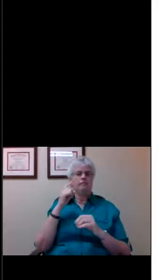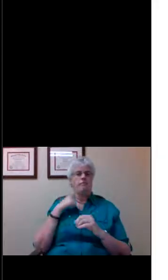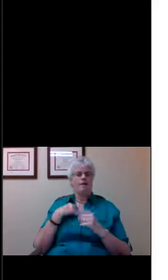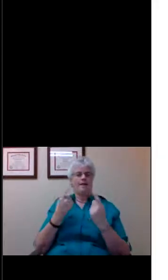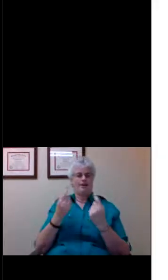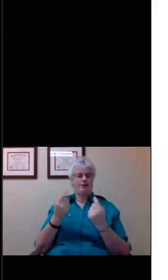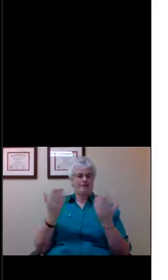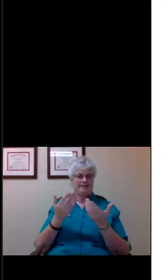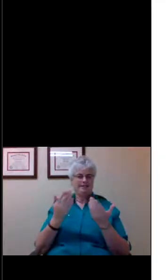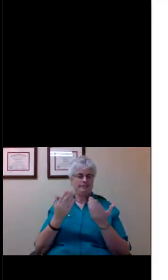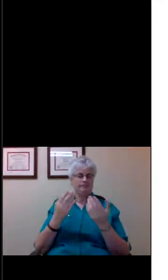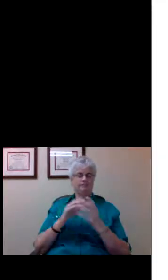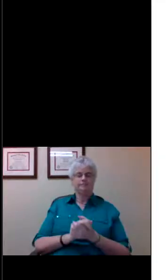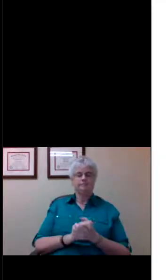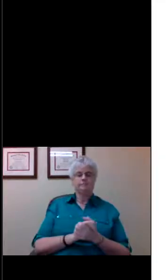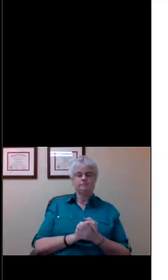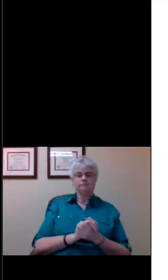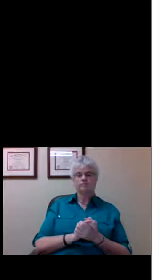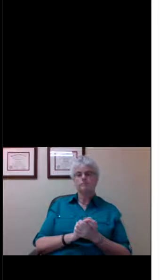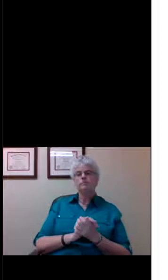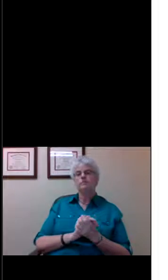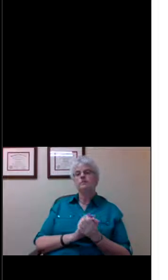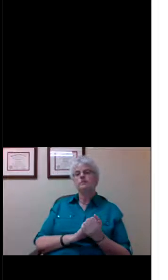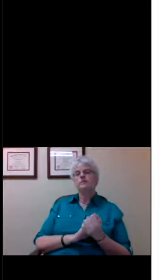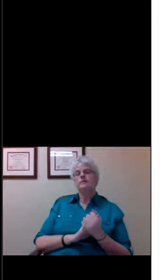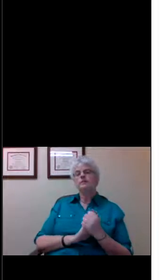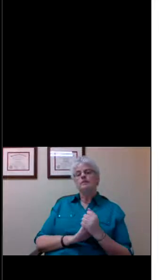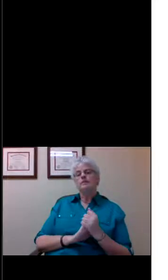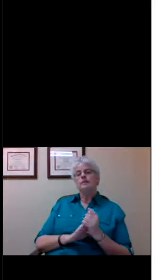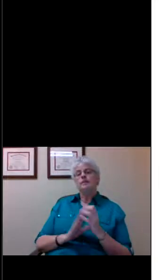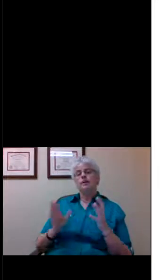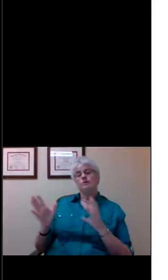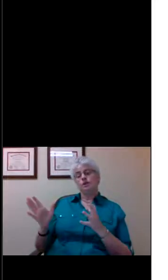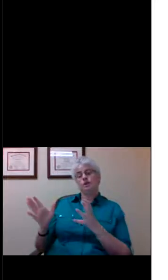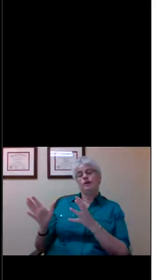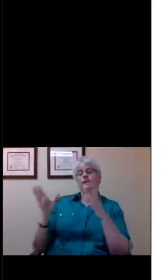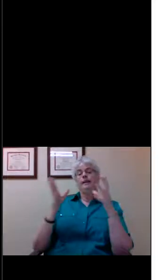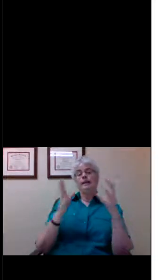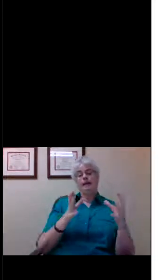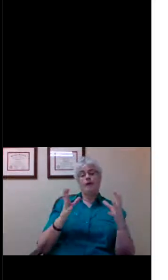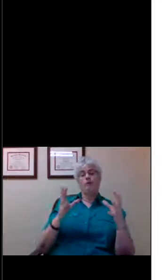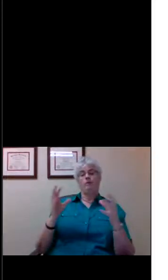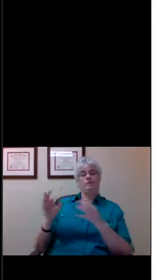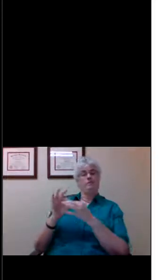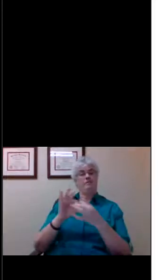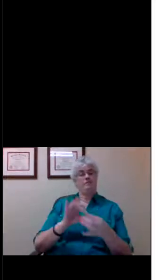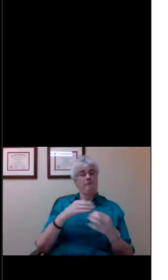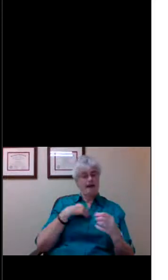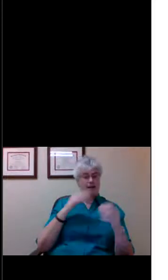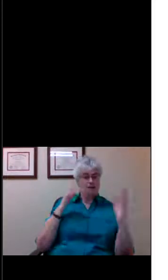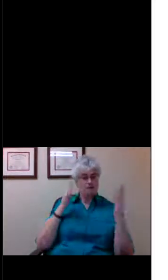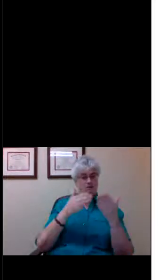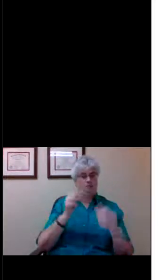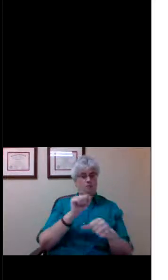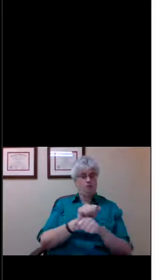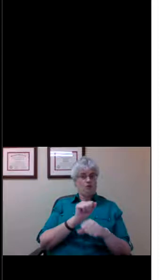broader view, kind of a general idea of what I do here. So with that in mind